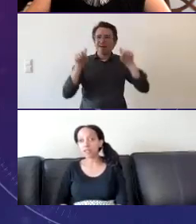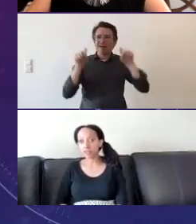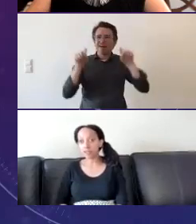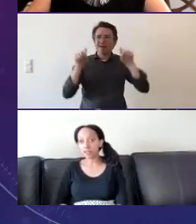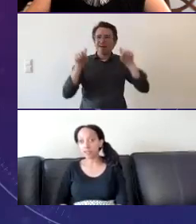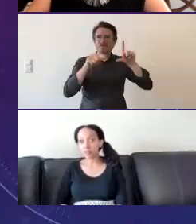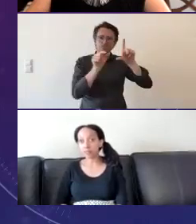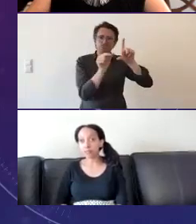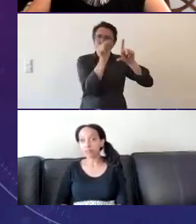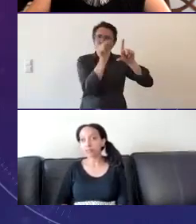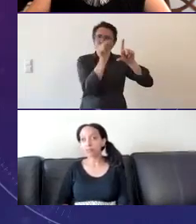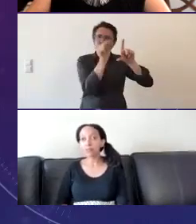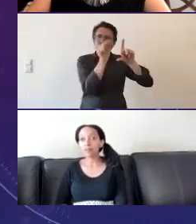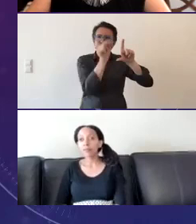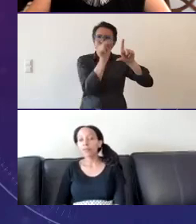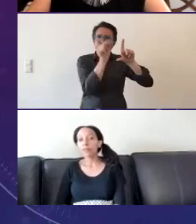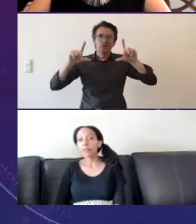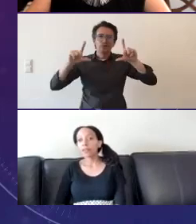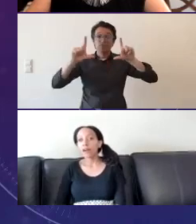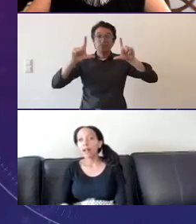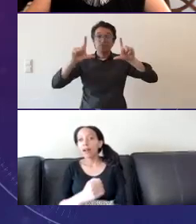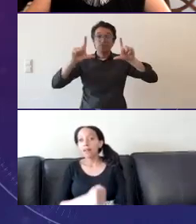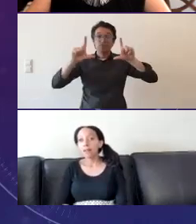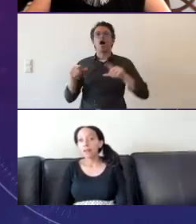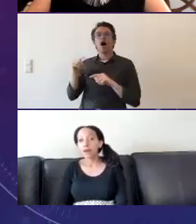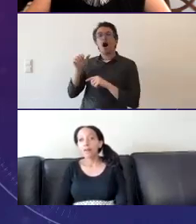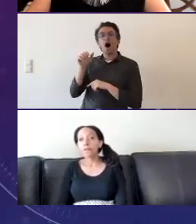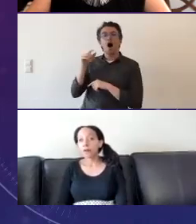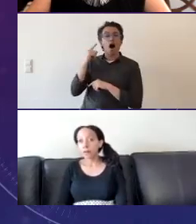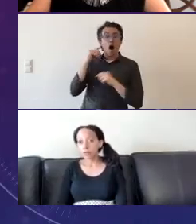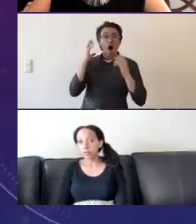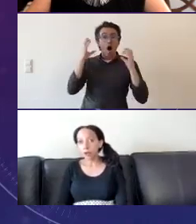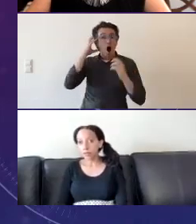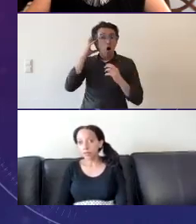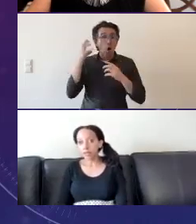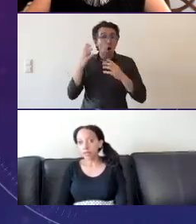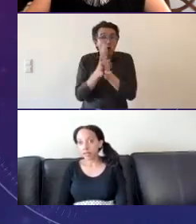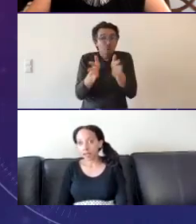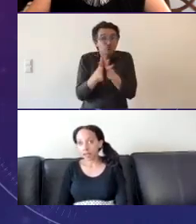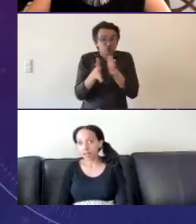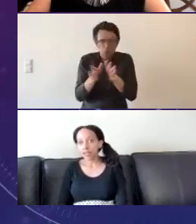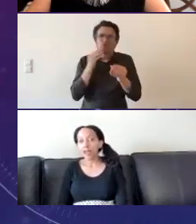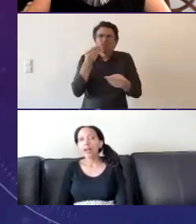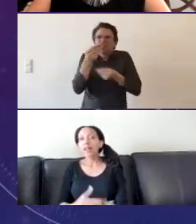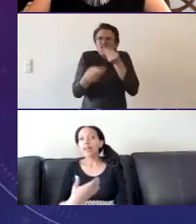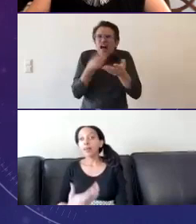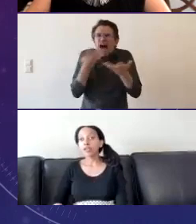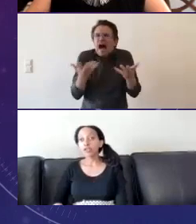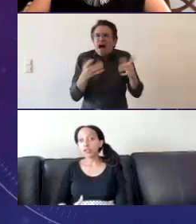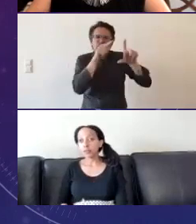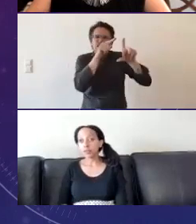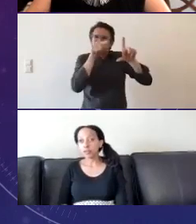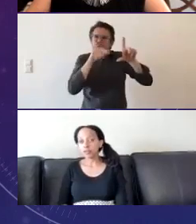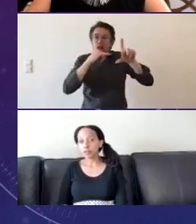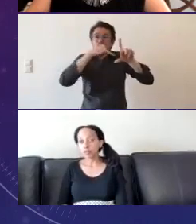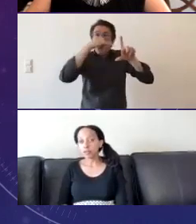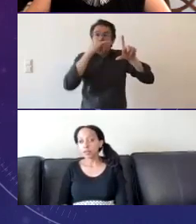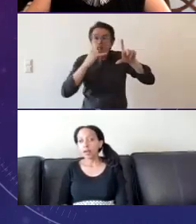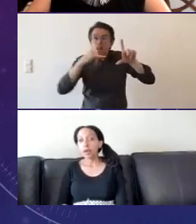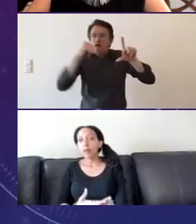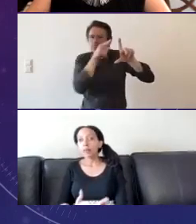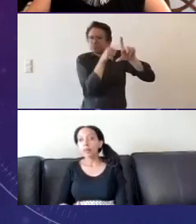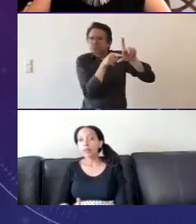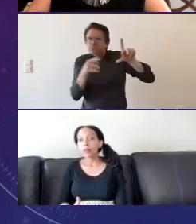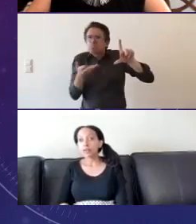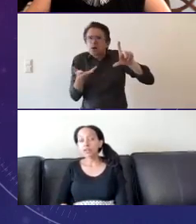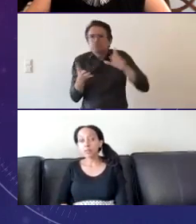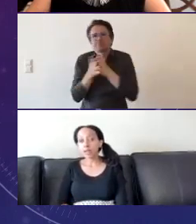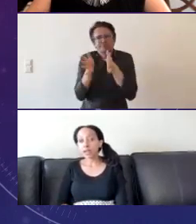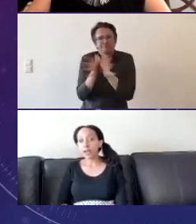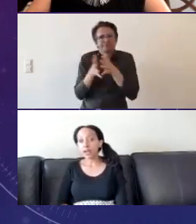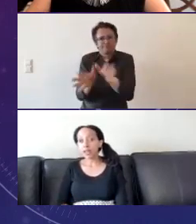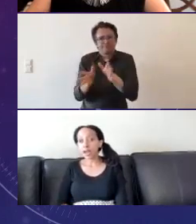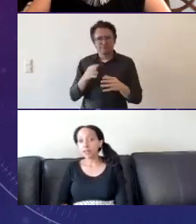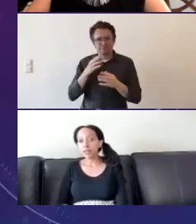screen for photos posted online image descriptions social media is how a lot